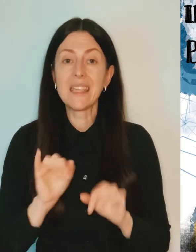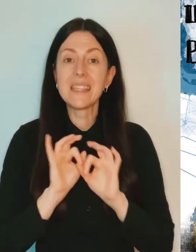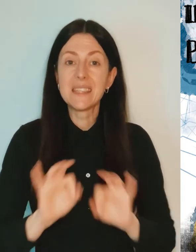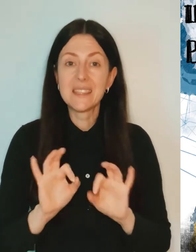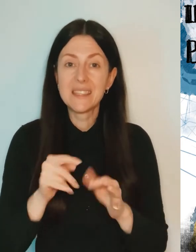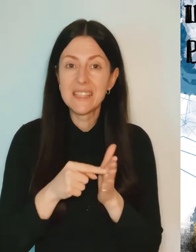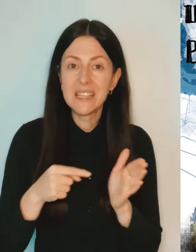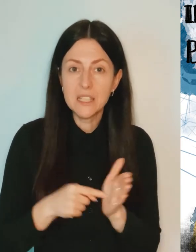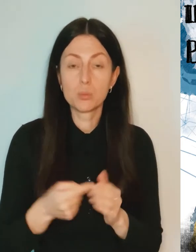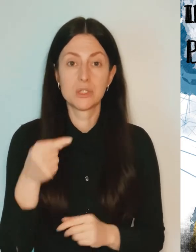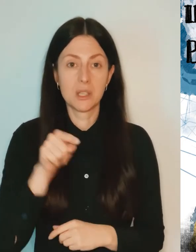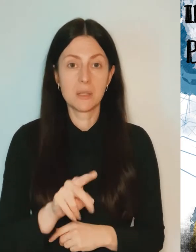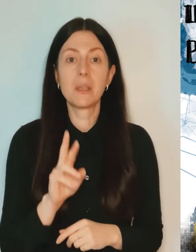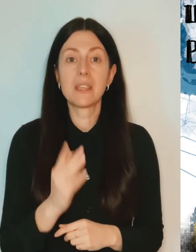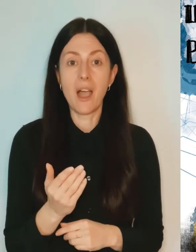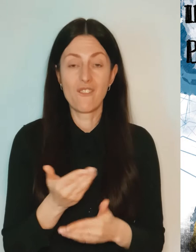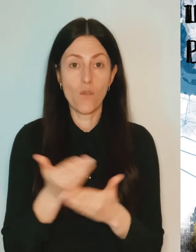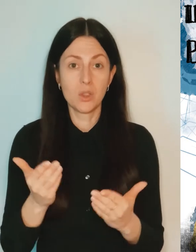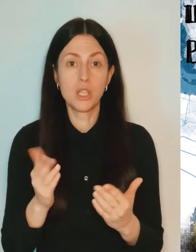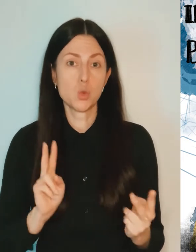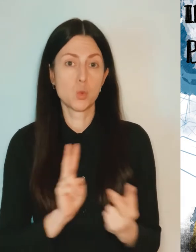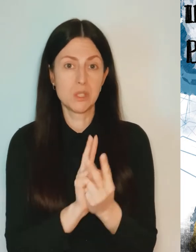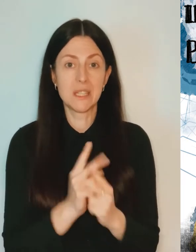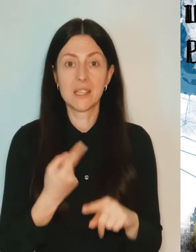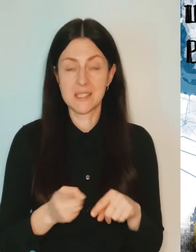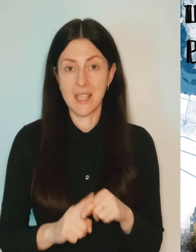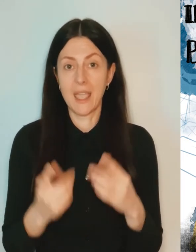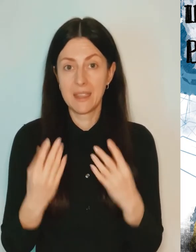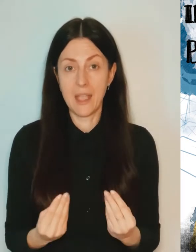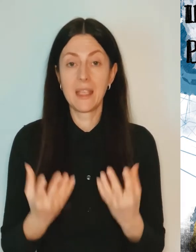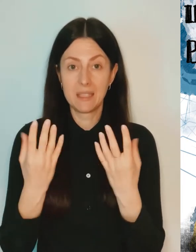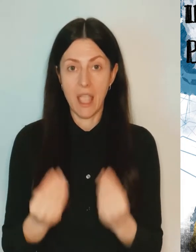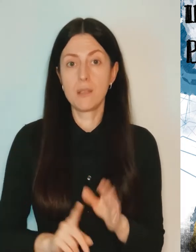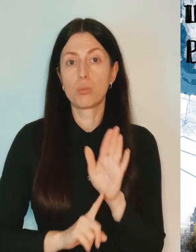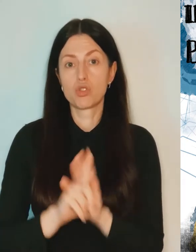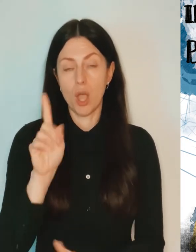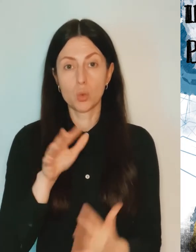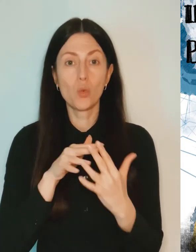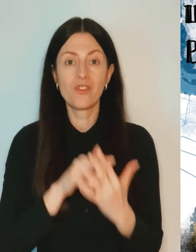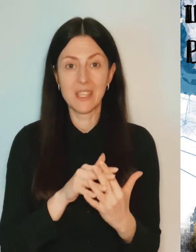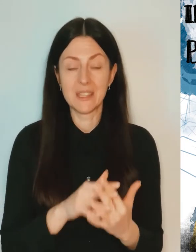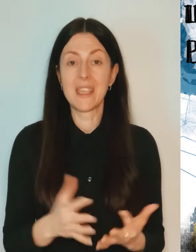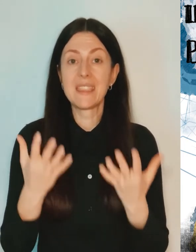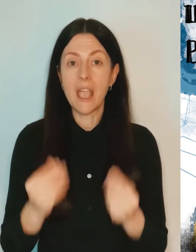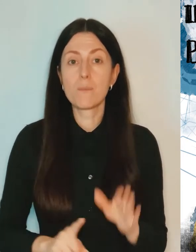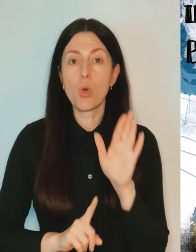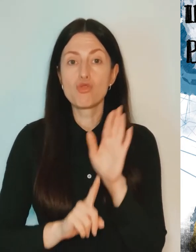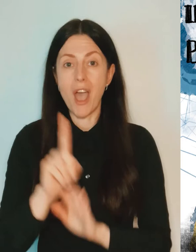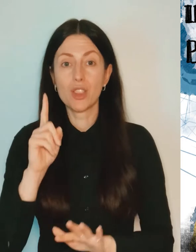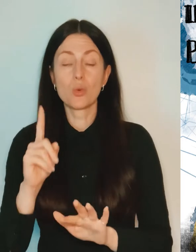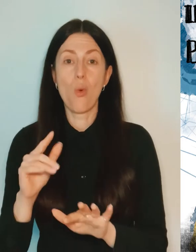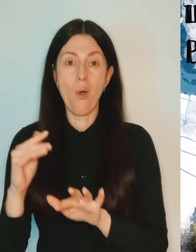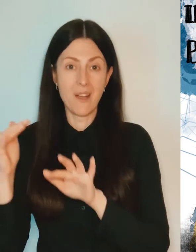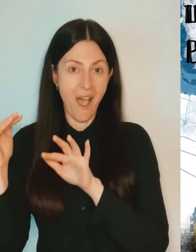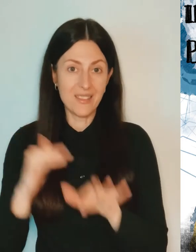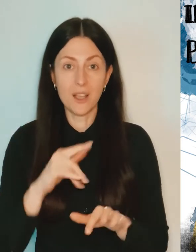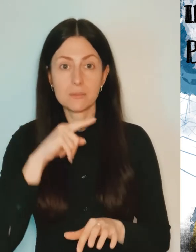how they met this day, the day of the beginning of the war, the day of the beginning of Russia's attack on Ukraine.